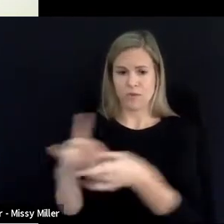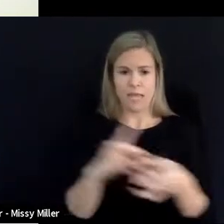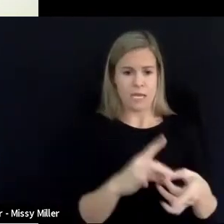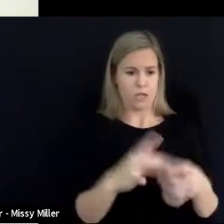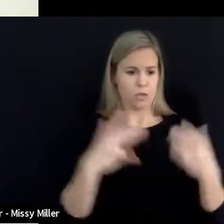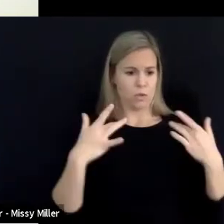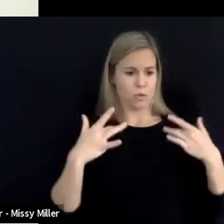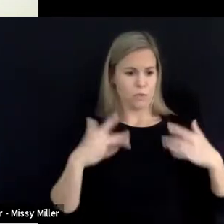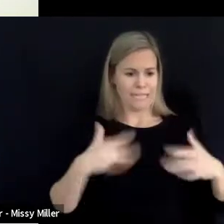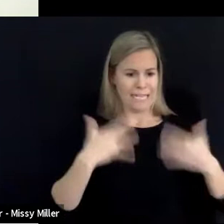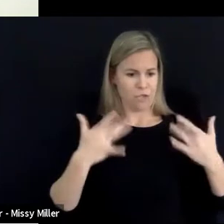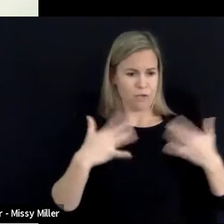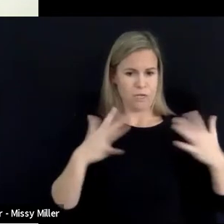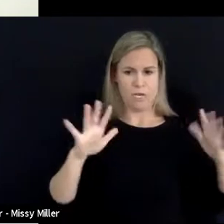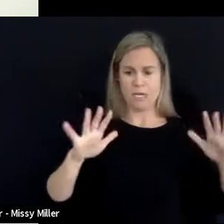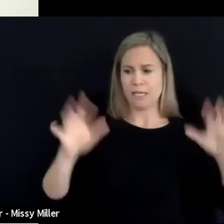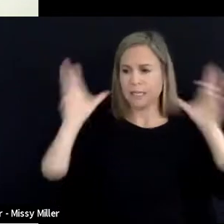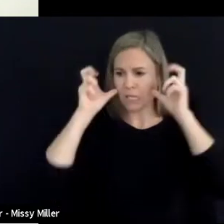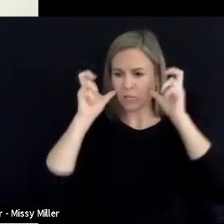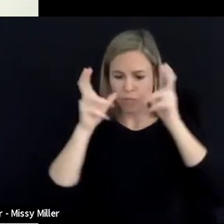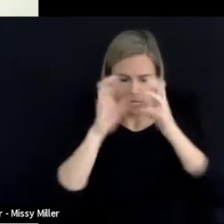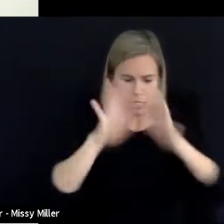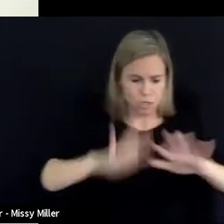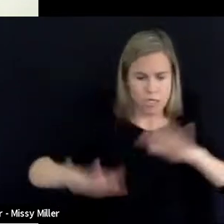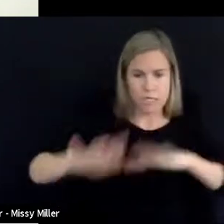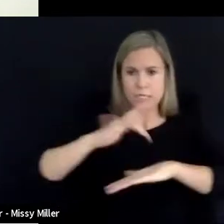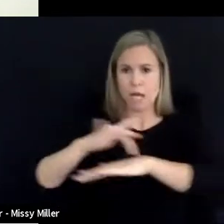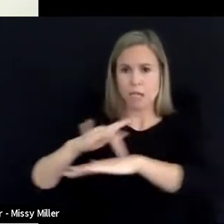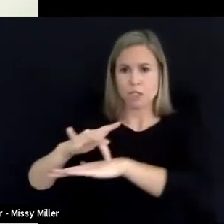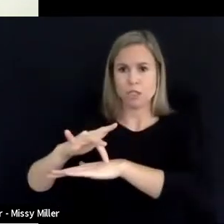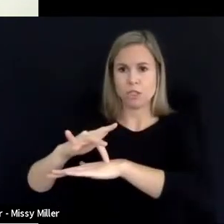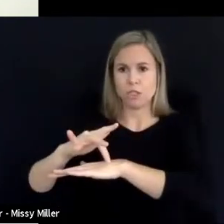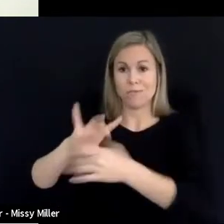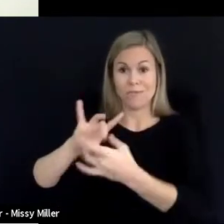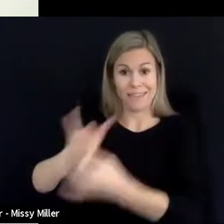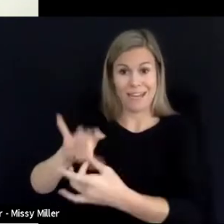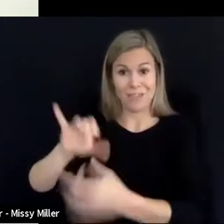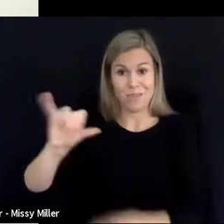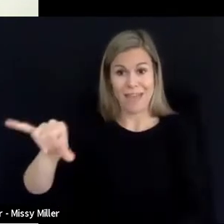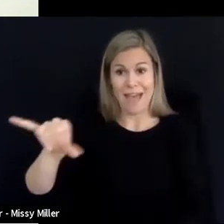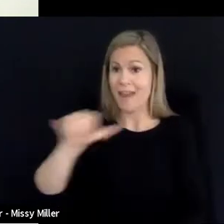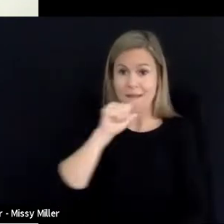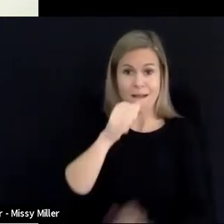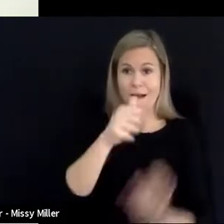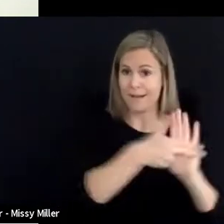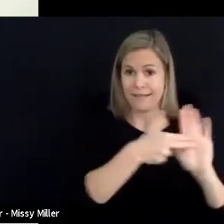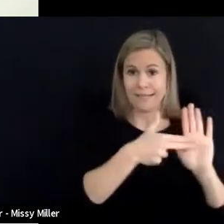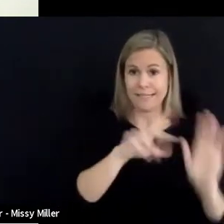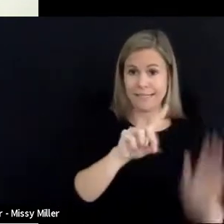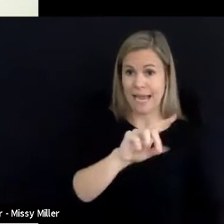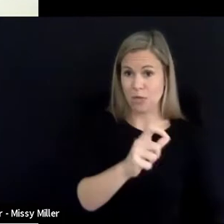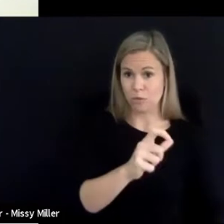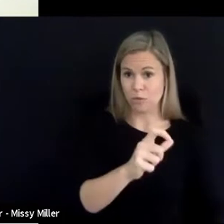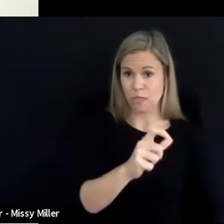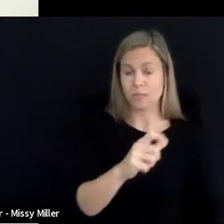and not associated with a diagnosis, but that's what we want to do. You know, we have a dog running around like crazy.